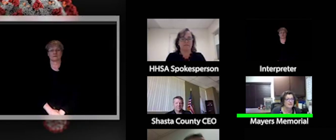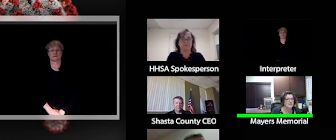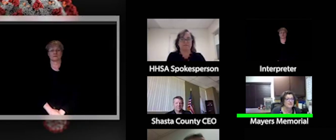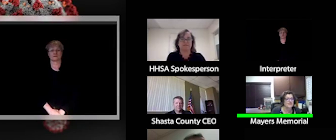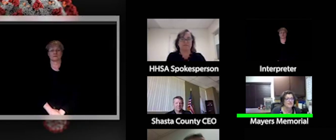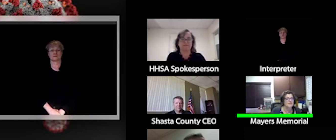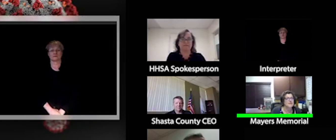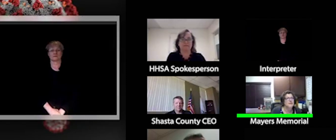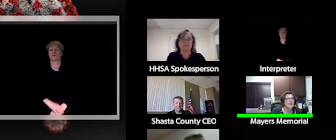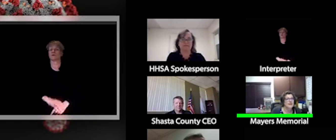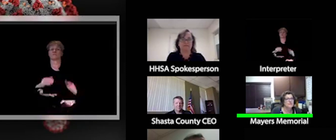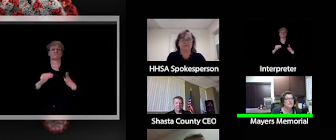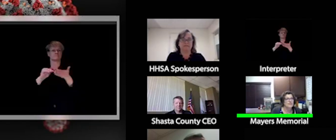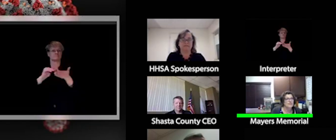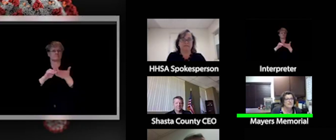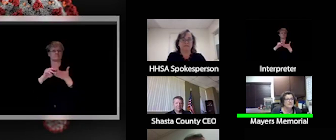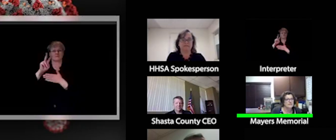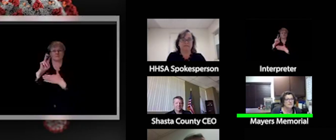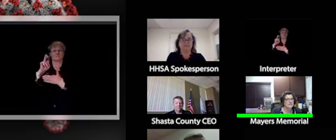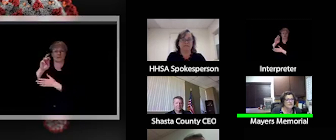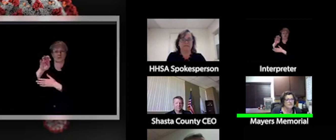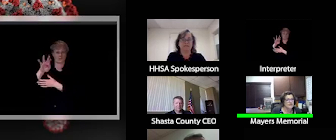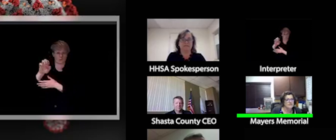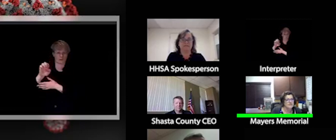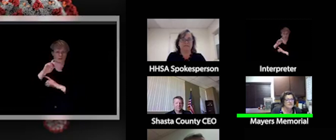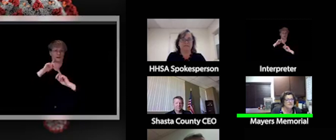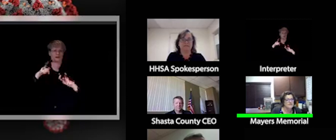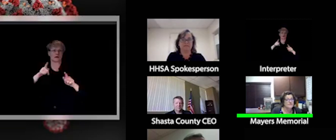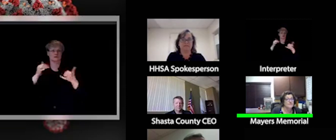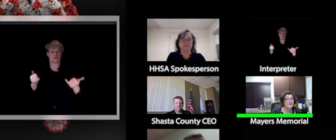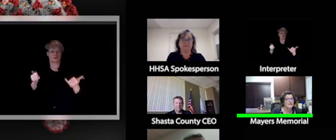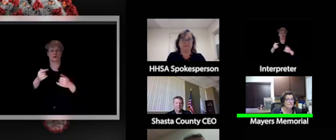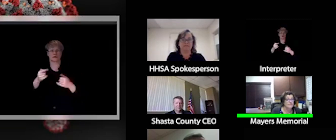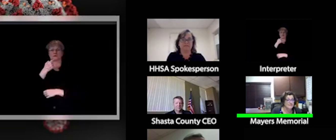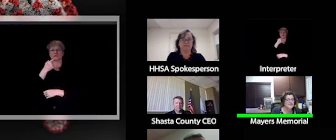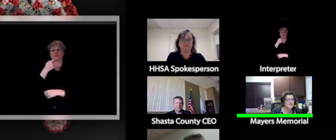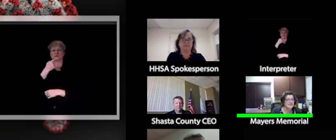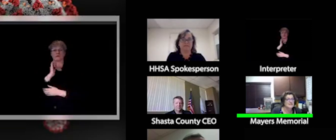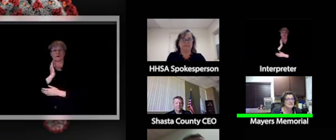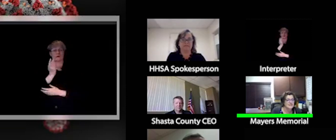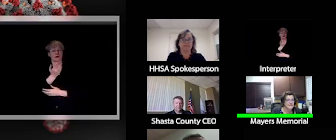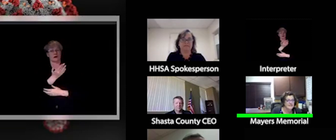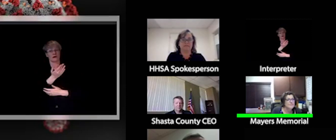testing all of our staff, as well as our skilled nursing residents. In fact, I had my test